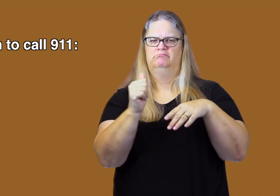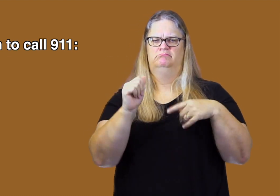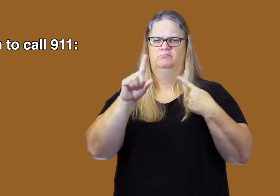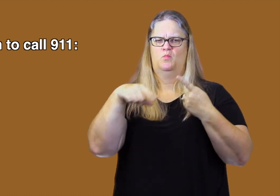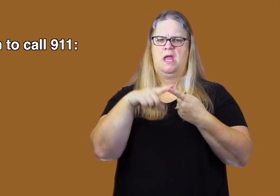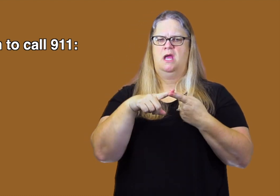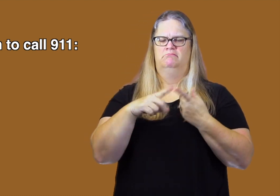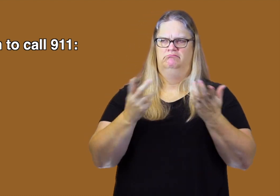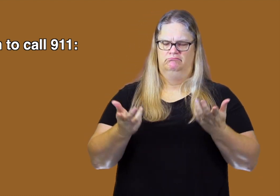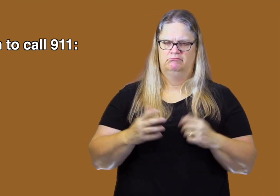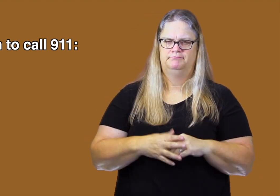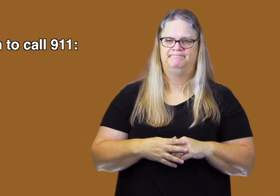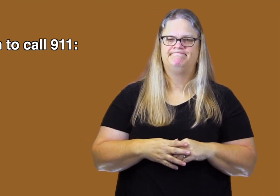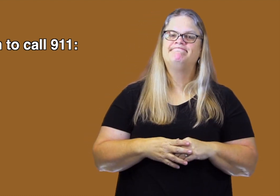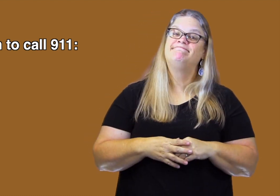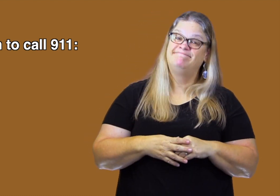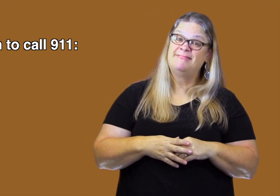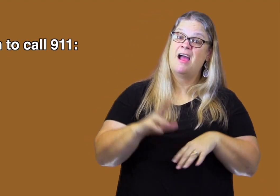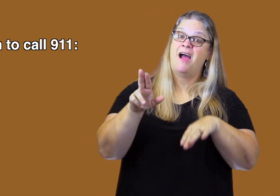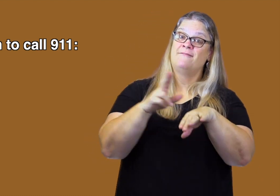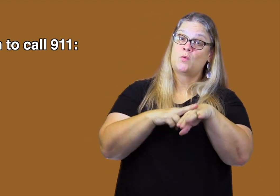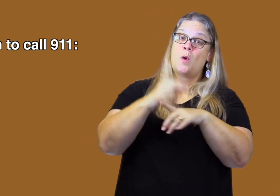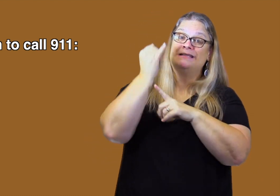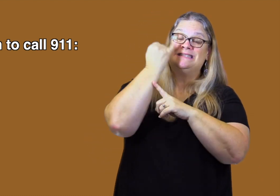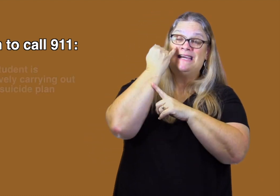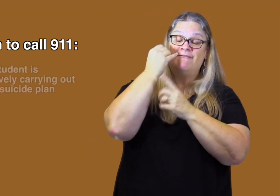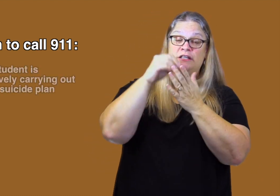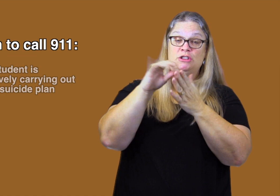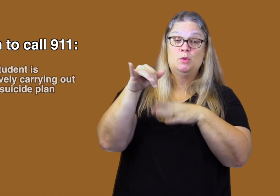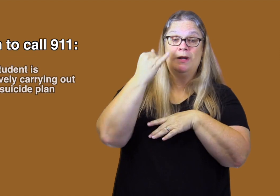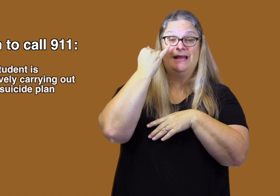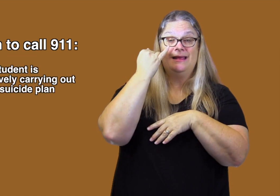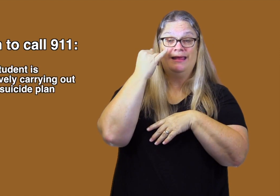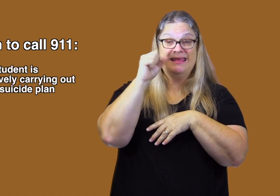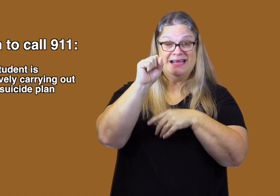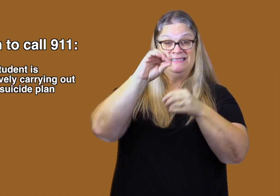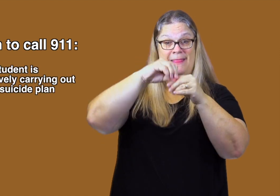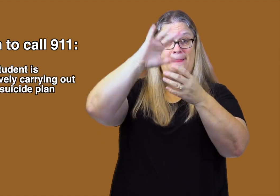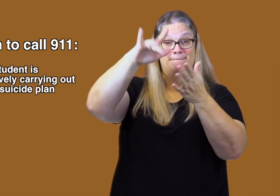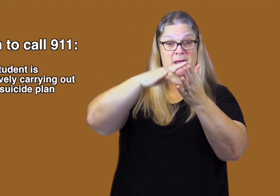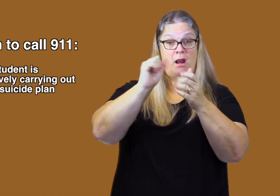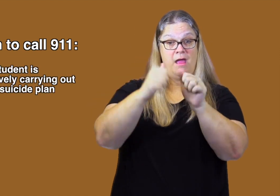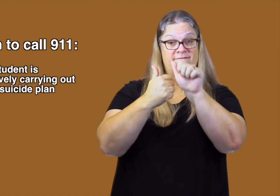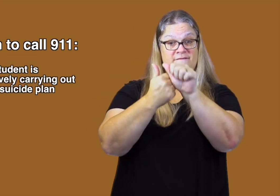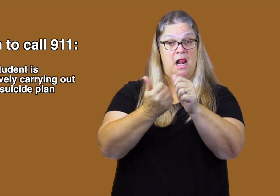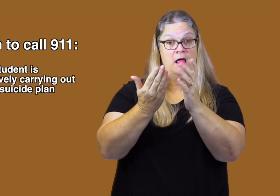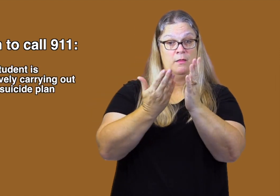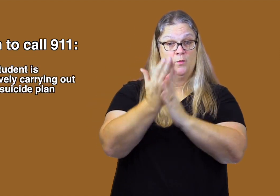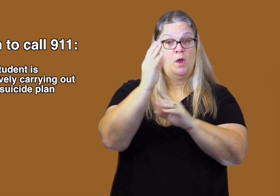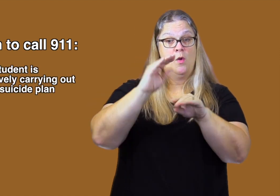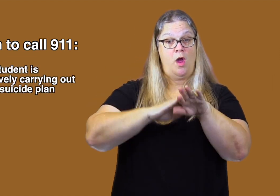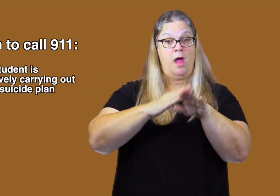Of course, if a student is in the middle of carrying out a suicide plan